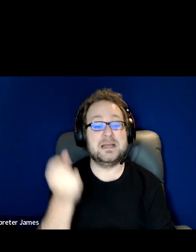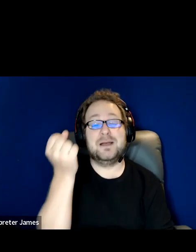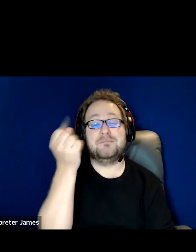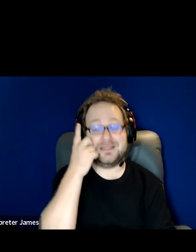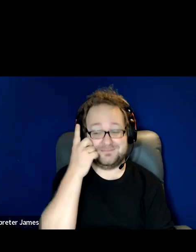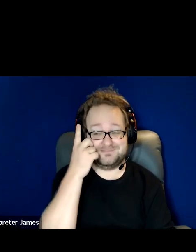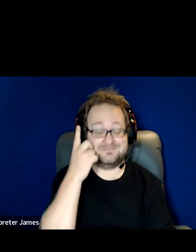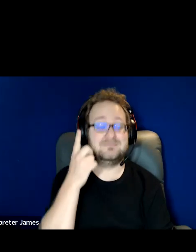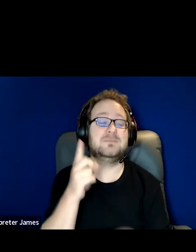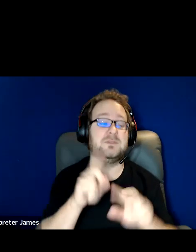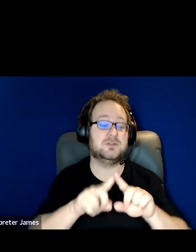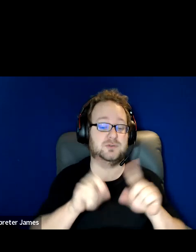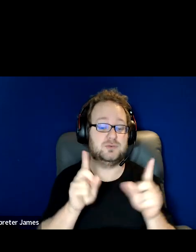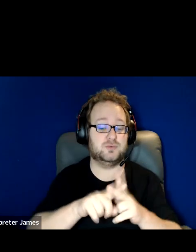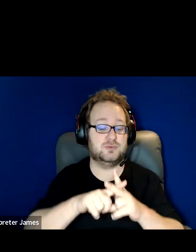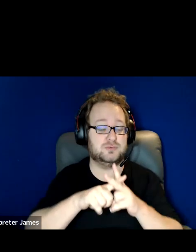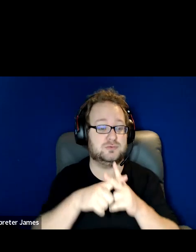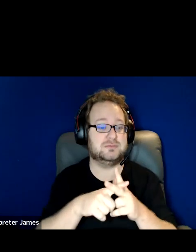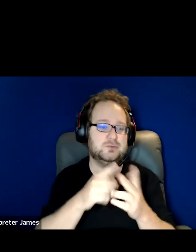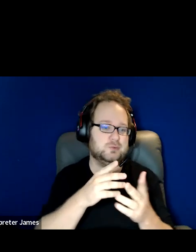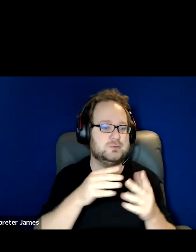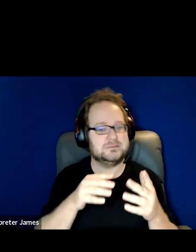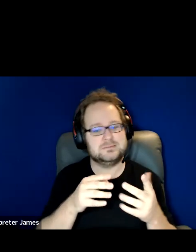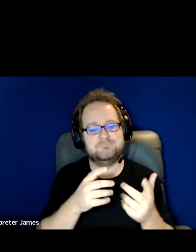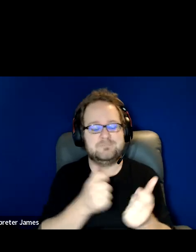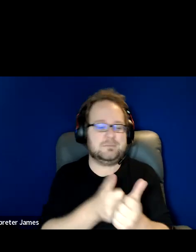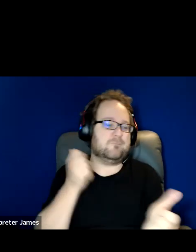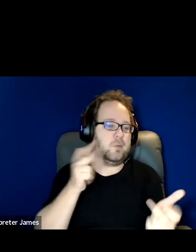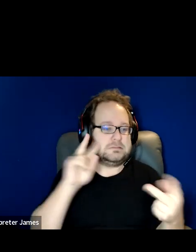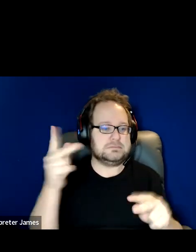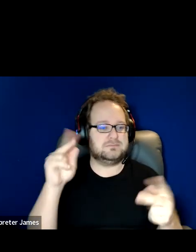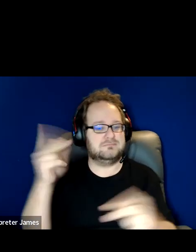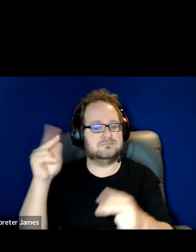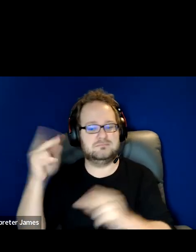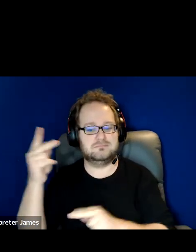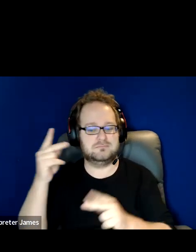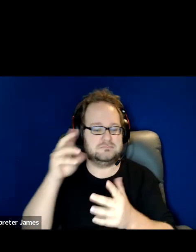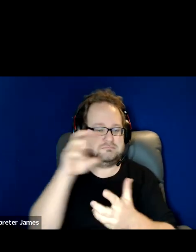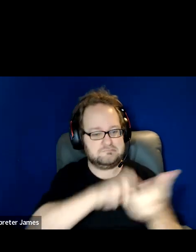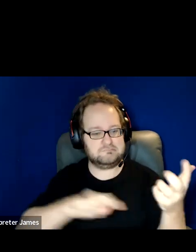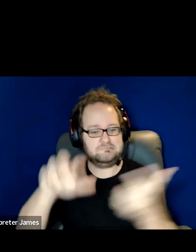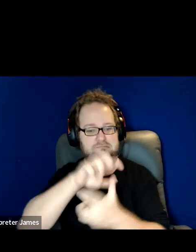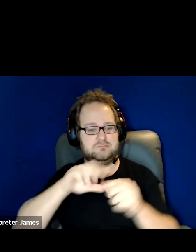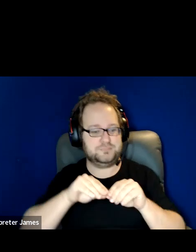stop this information and eroding trust in vaccines, we have to work with local partners and trusted